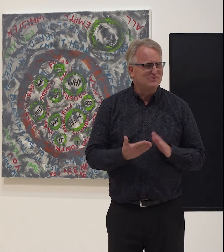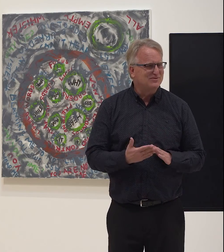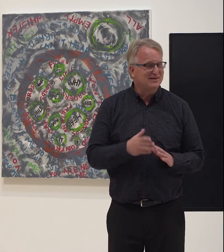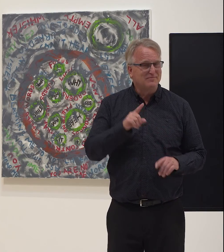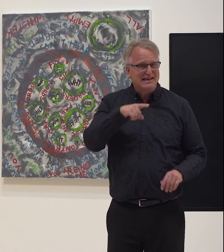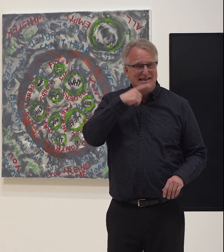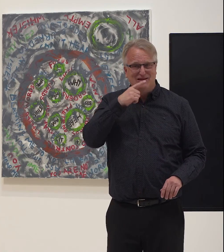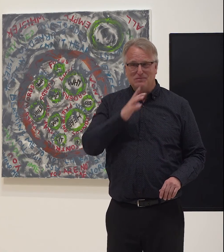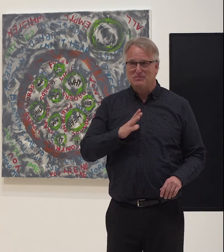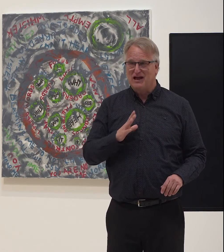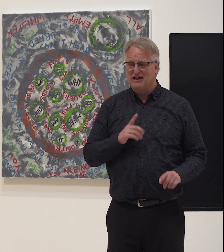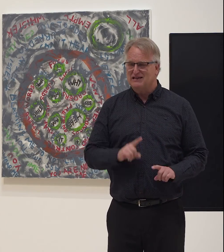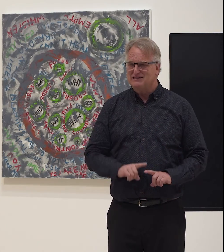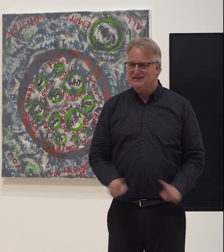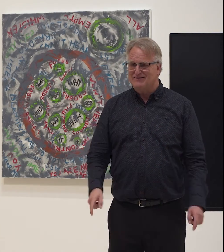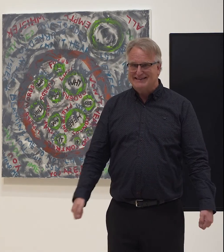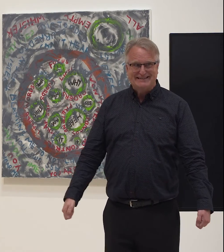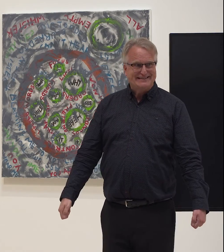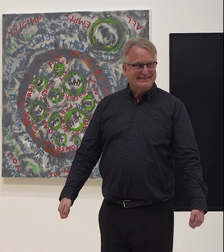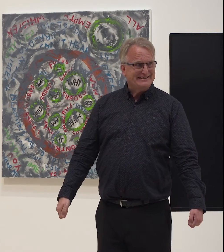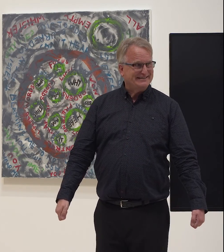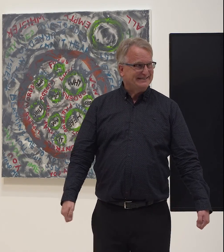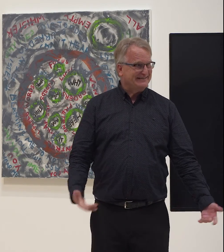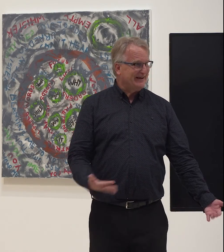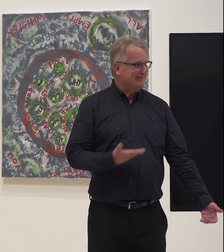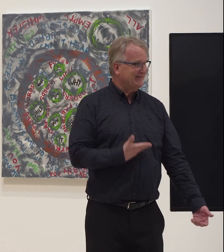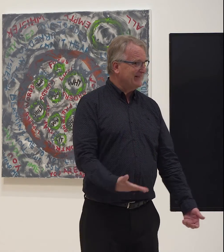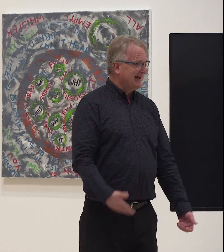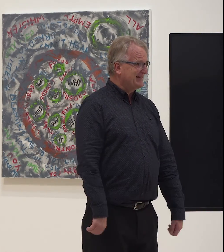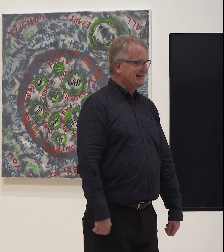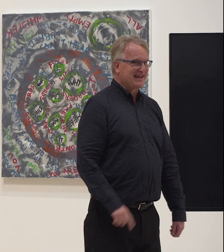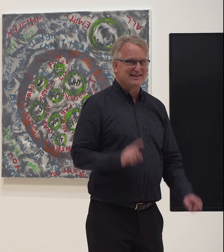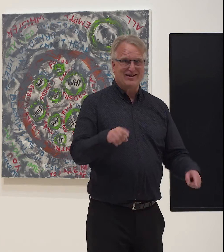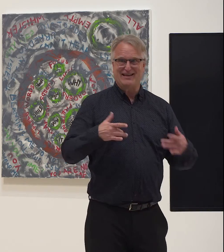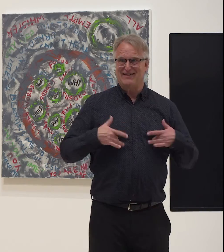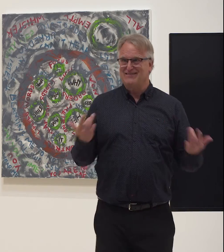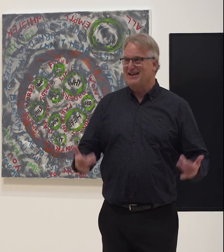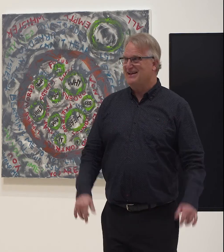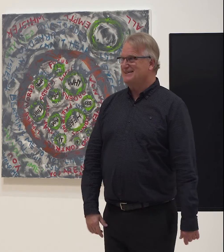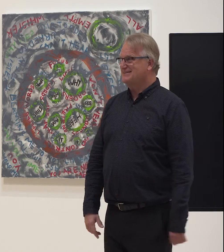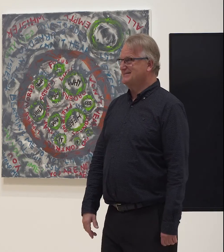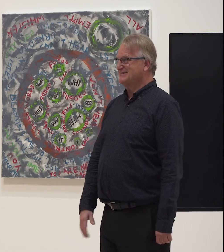Be a part of the community. Right? Don't wait for an invitation.